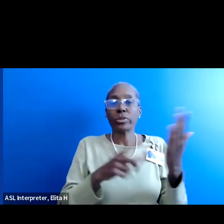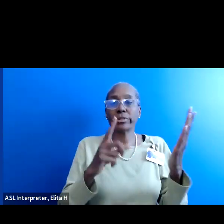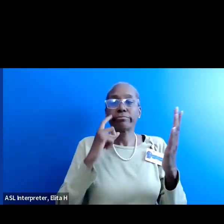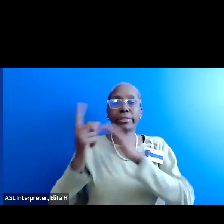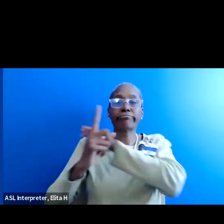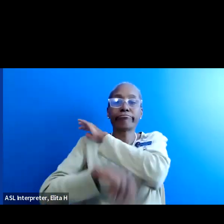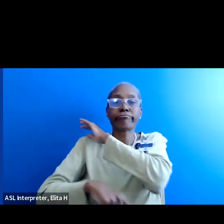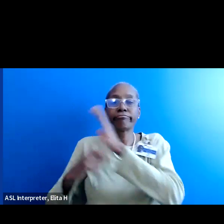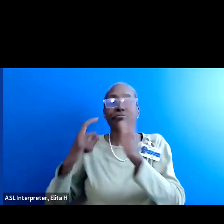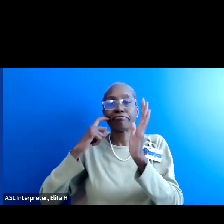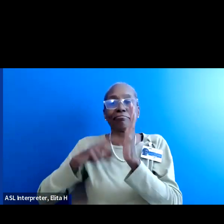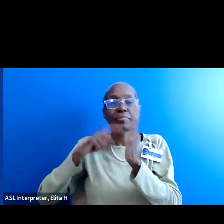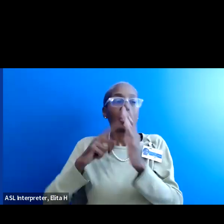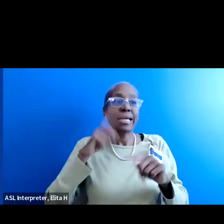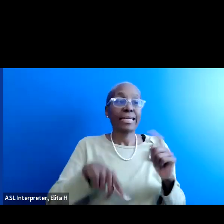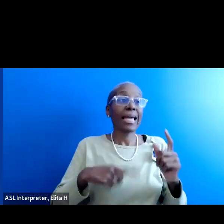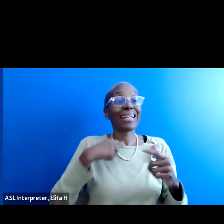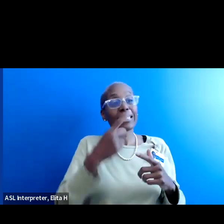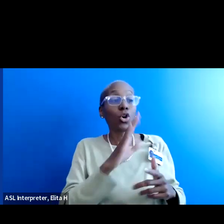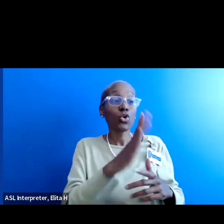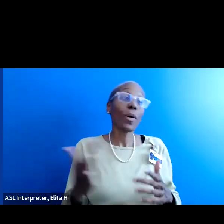So even though they can't show preferential treatment to one